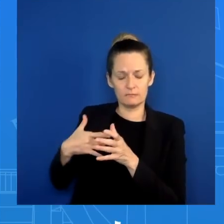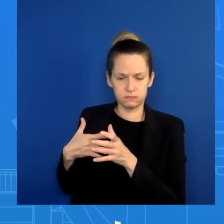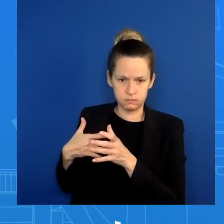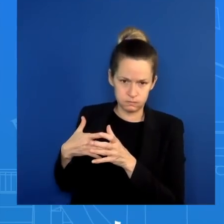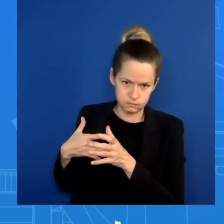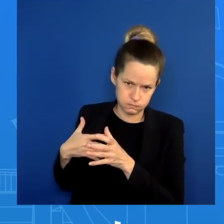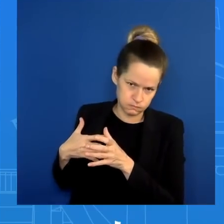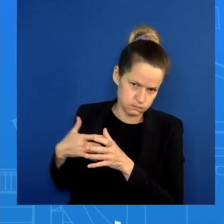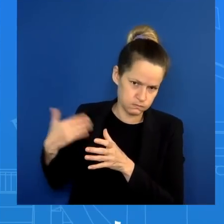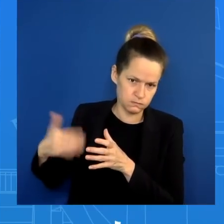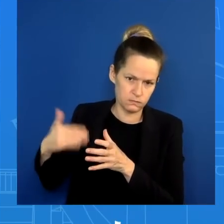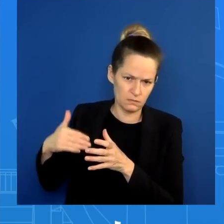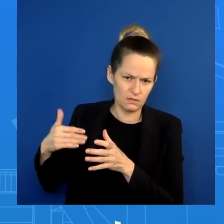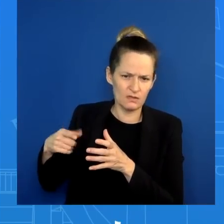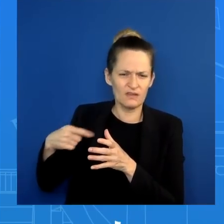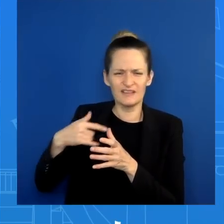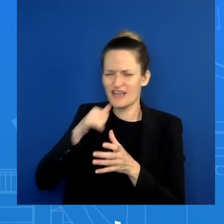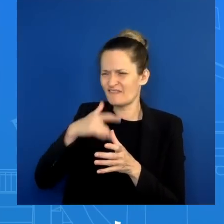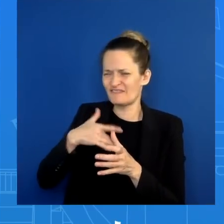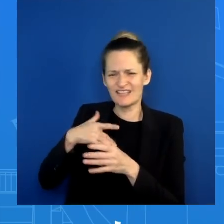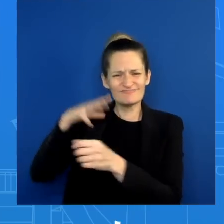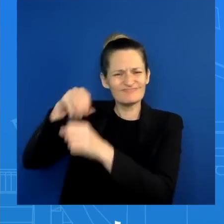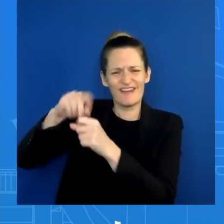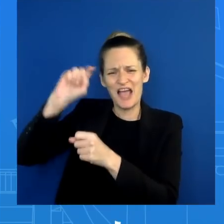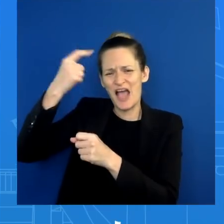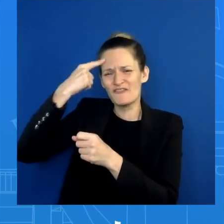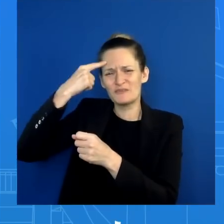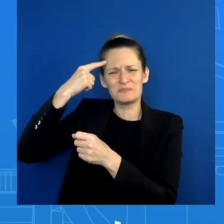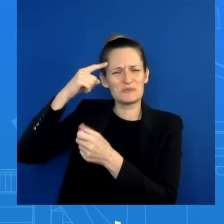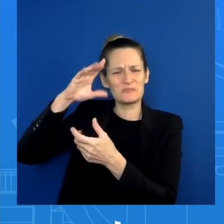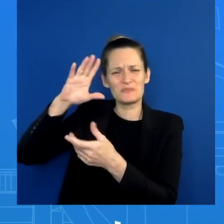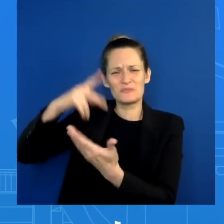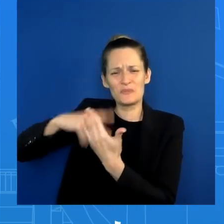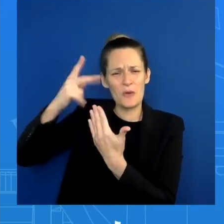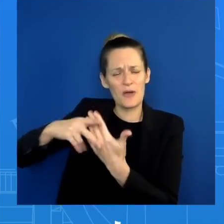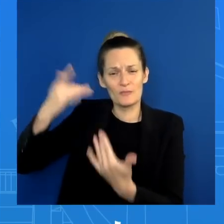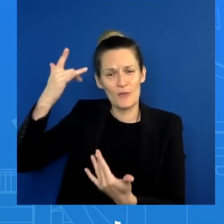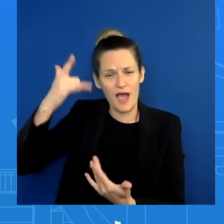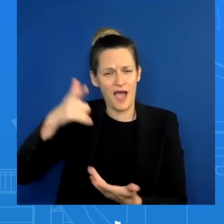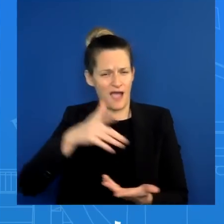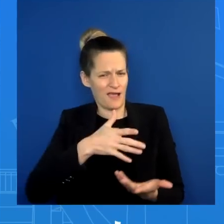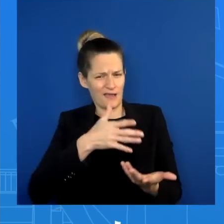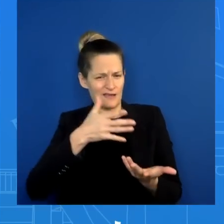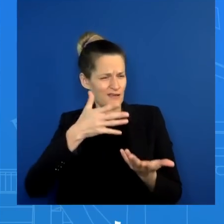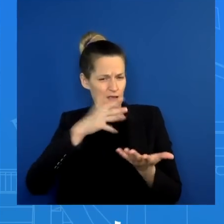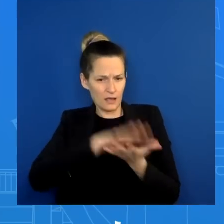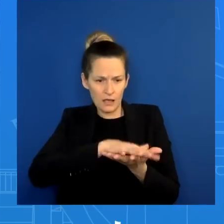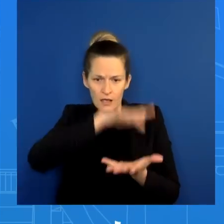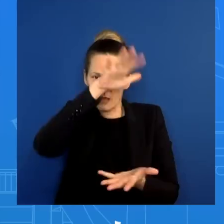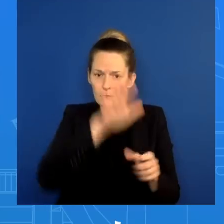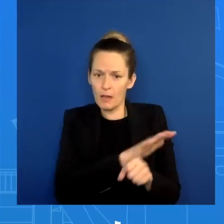and they worry that this could hinder access and participation of more minority communities. Is the administration concerned that communities